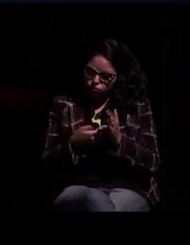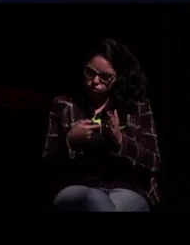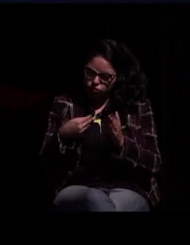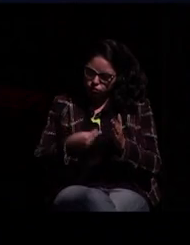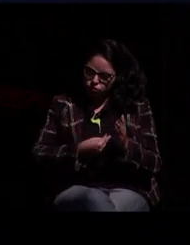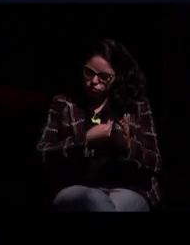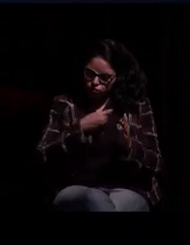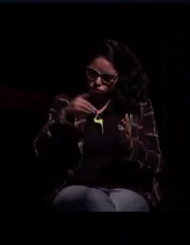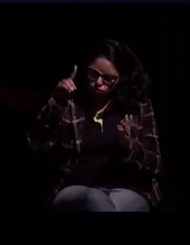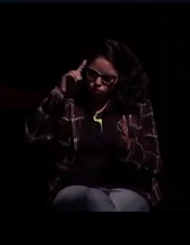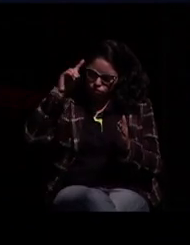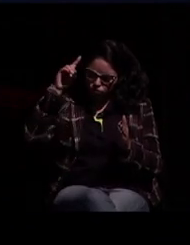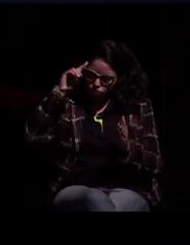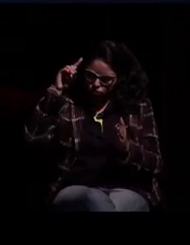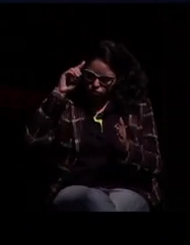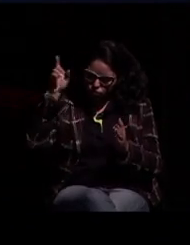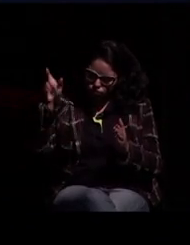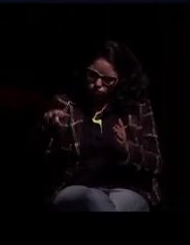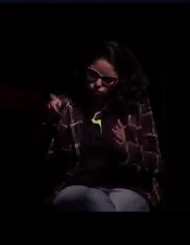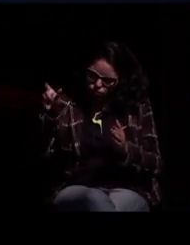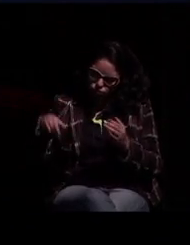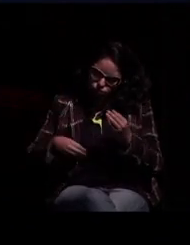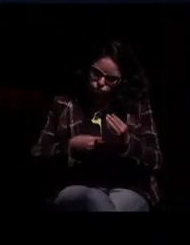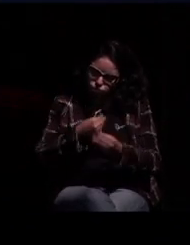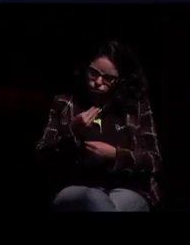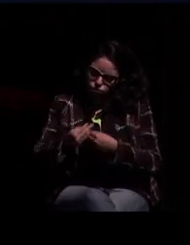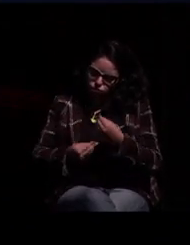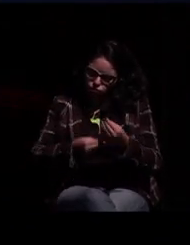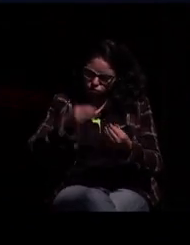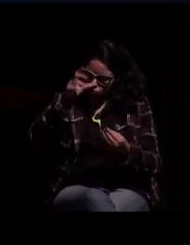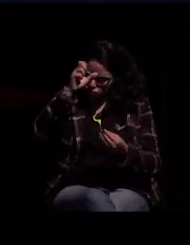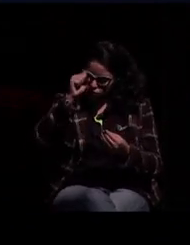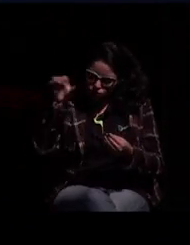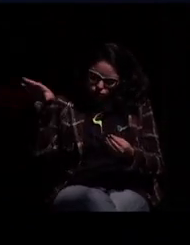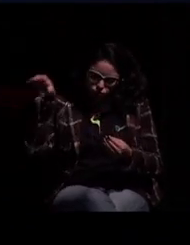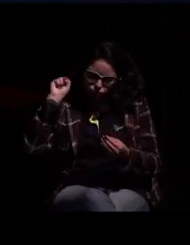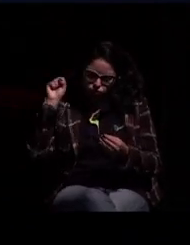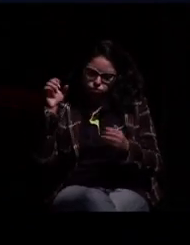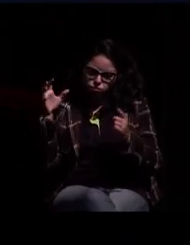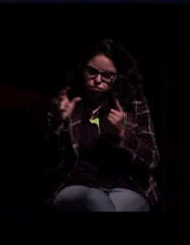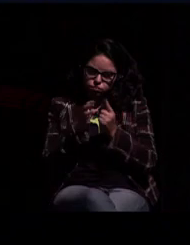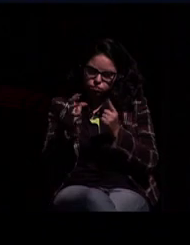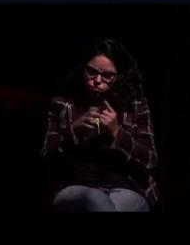and learn how to listen to people’s demands, needs and preoccupations.